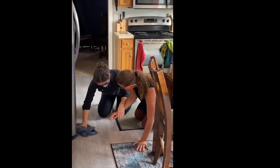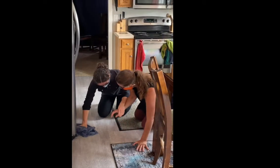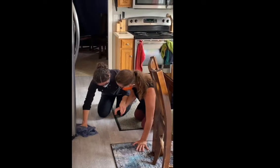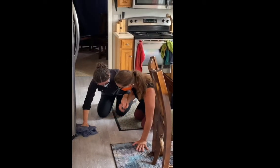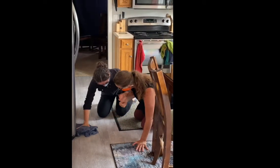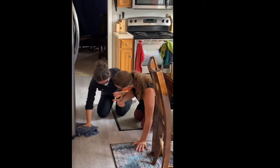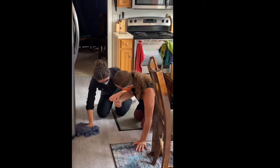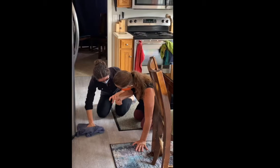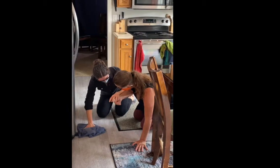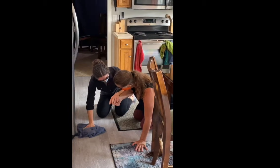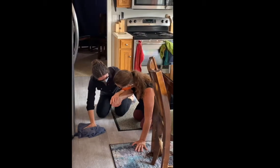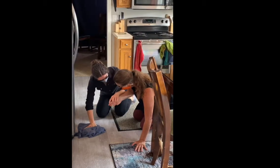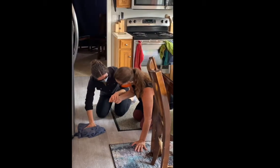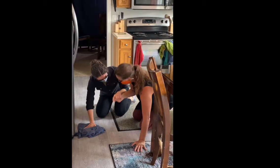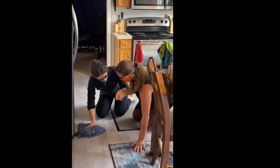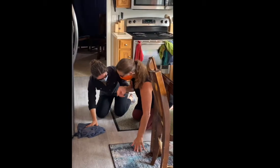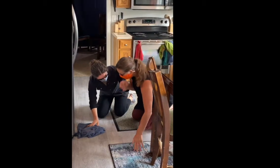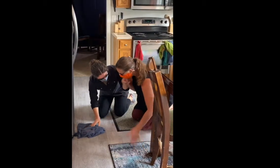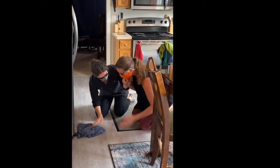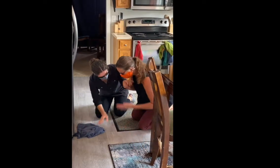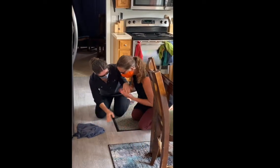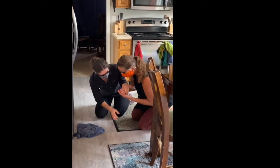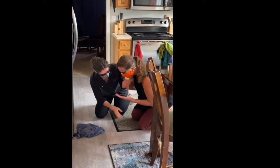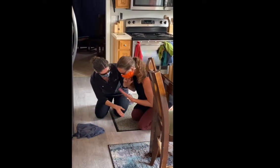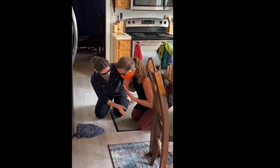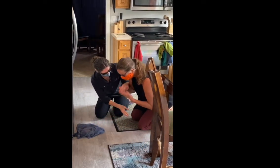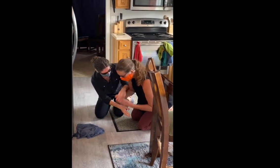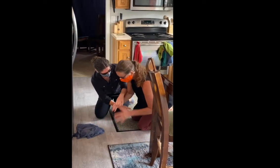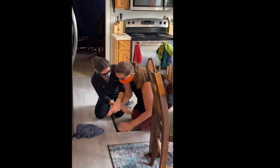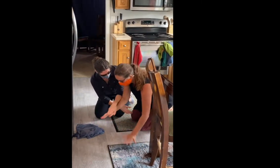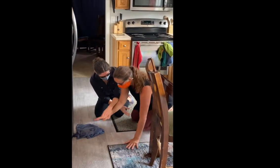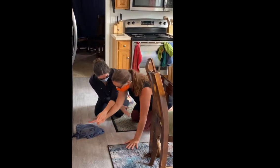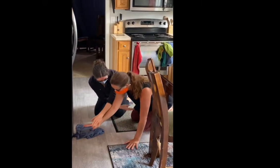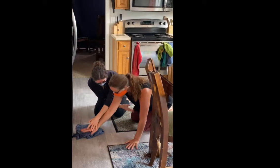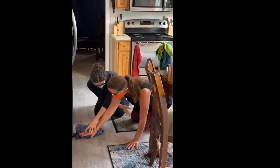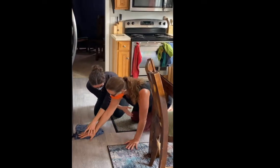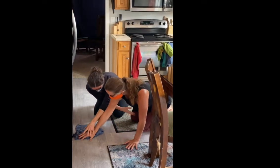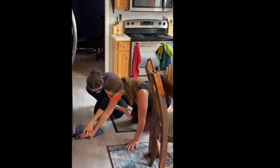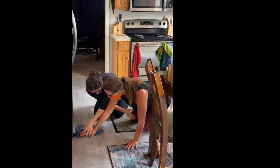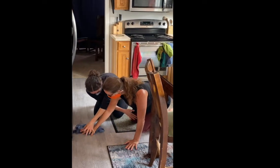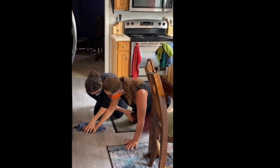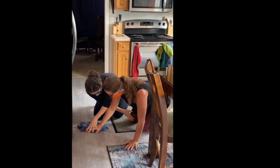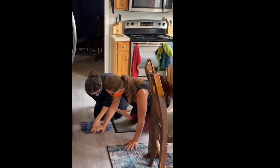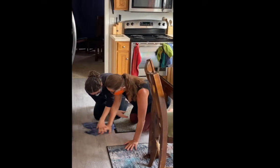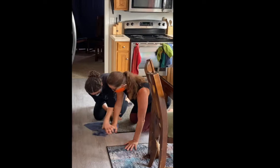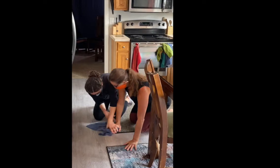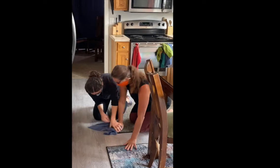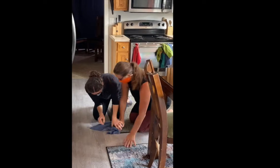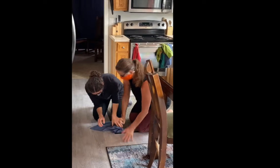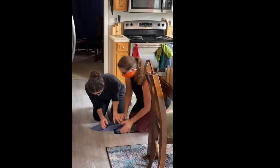Positive feedback and praise is so important as the child takes responsibility for their accident or spill.